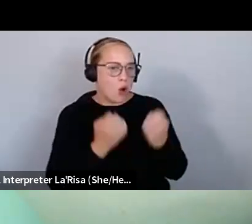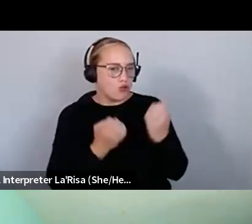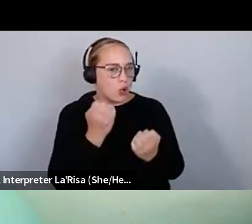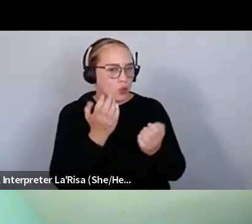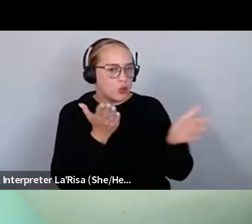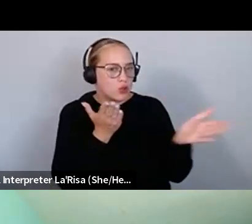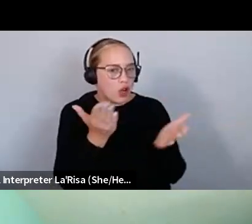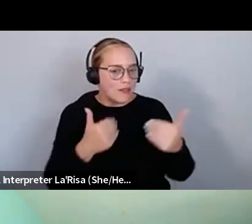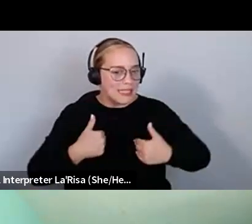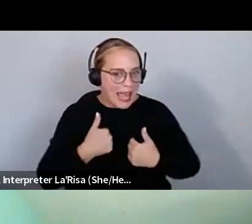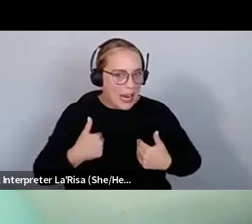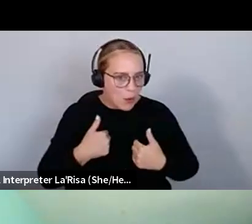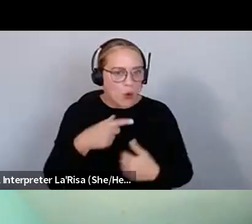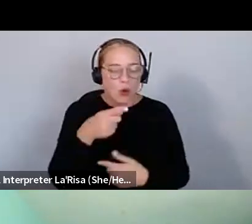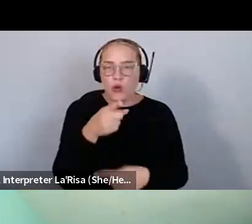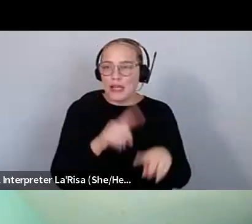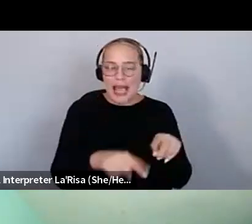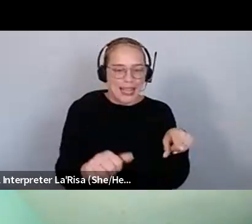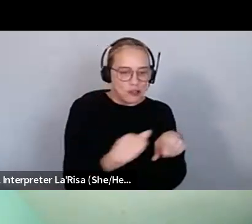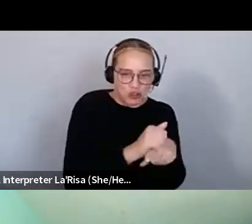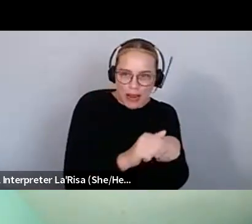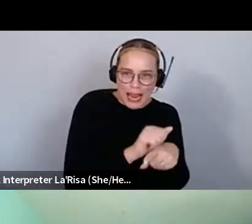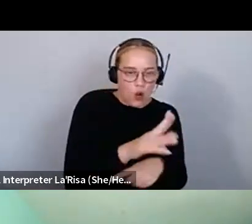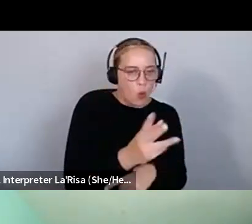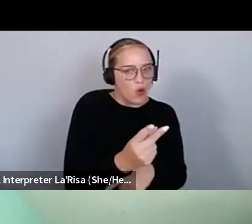want to know why? It's not something she trained her dog to do. You don't